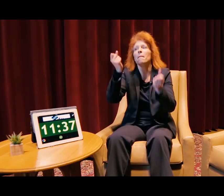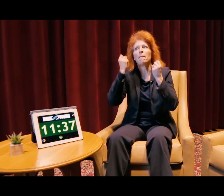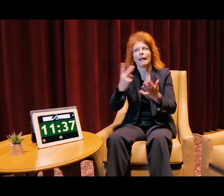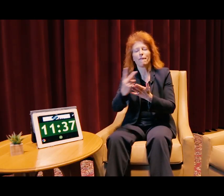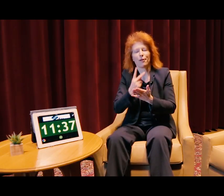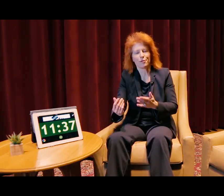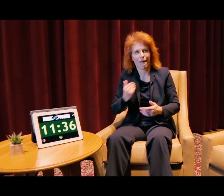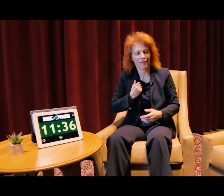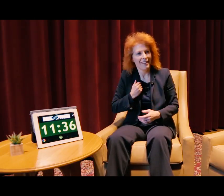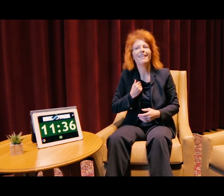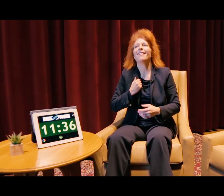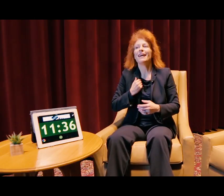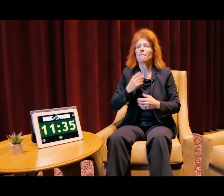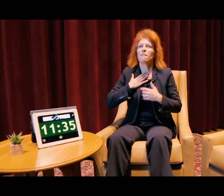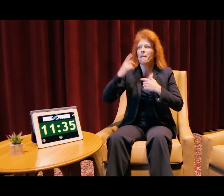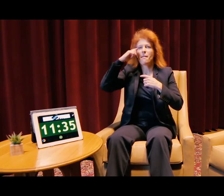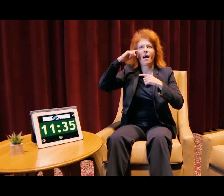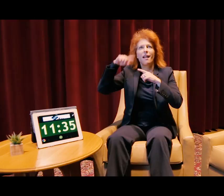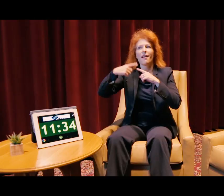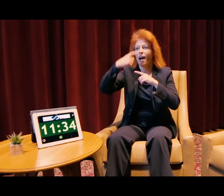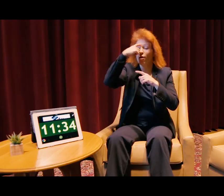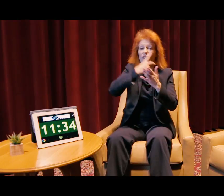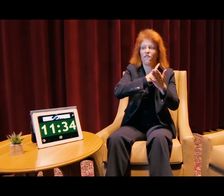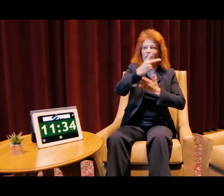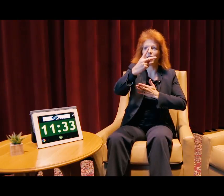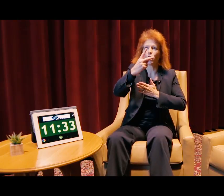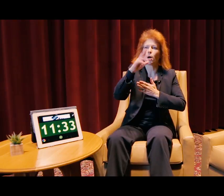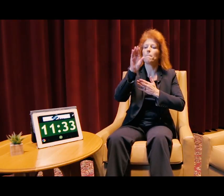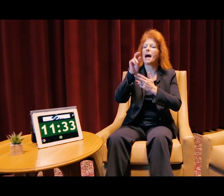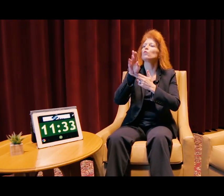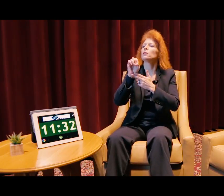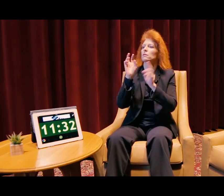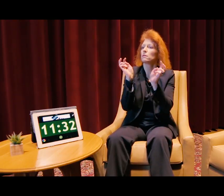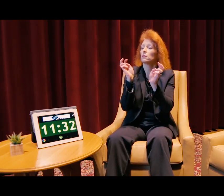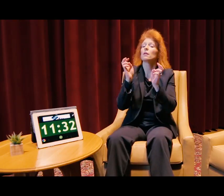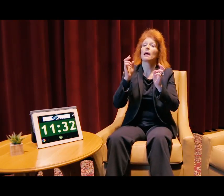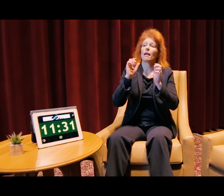And I operate my mind on what I call failure bounce. And how do I make sure when I have them,